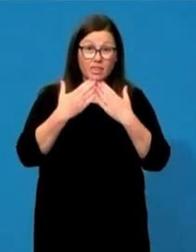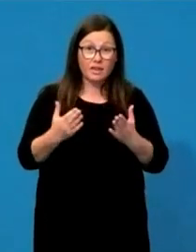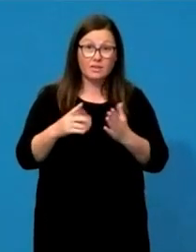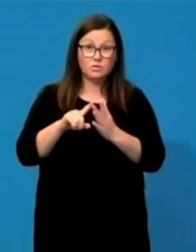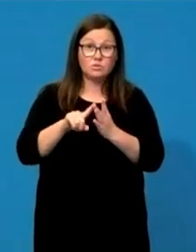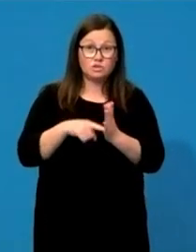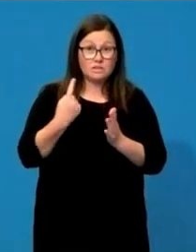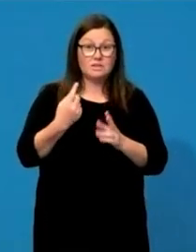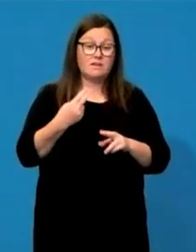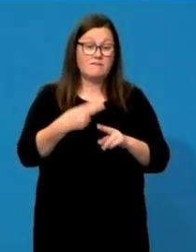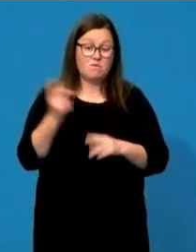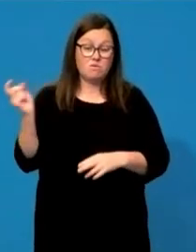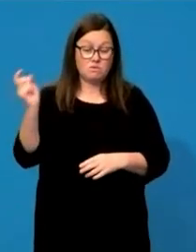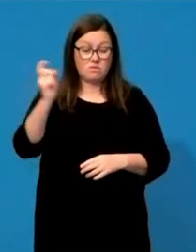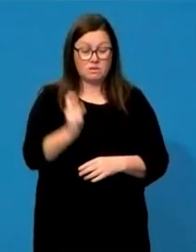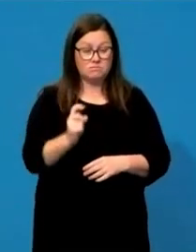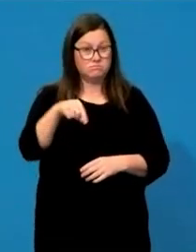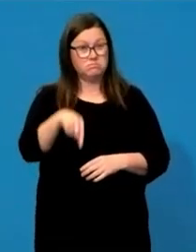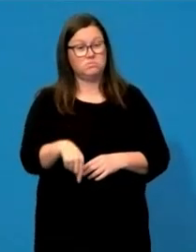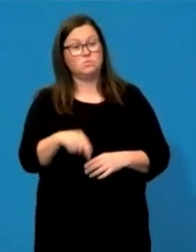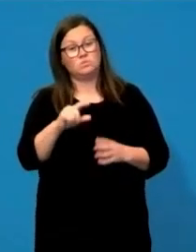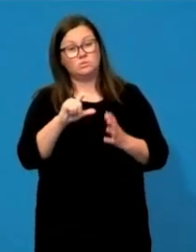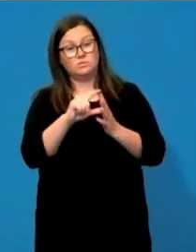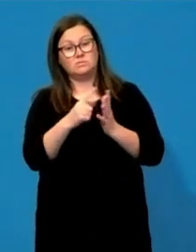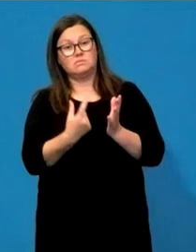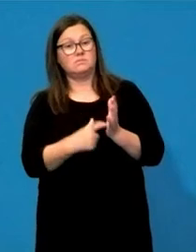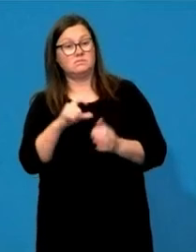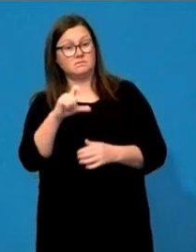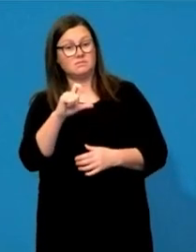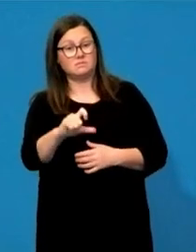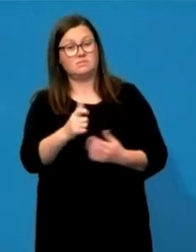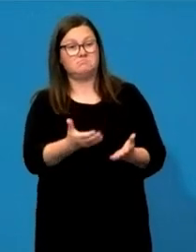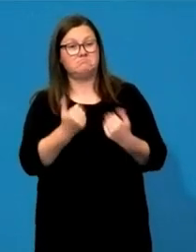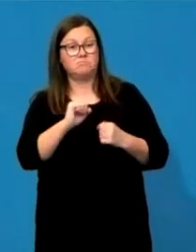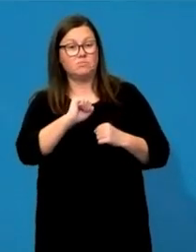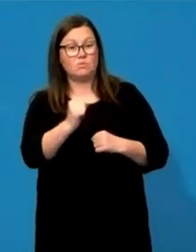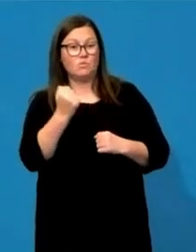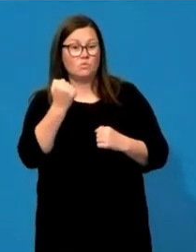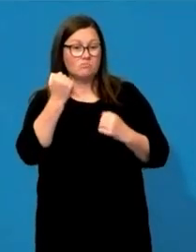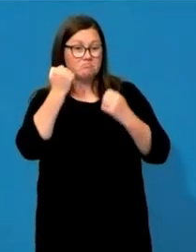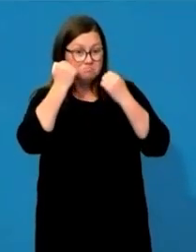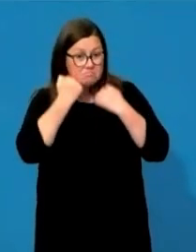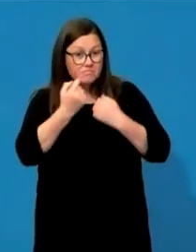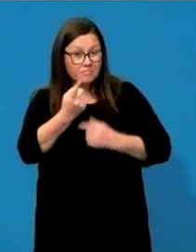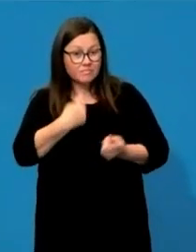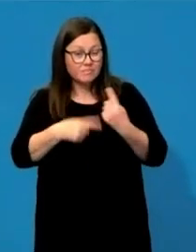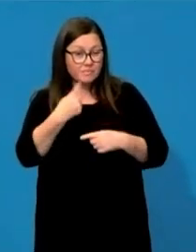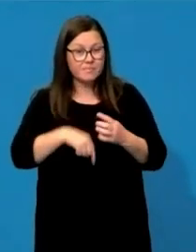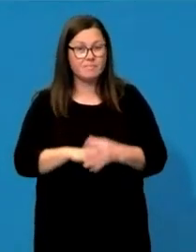Commission, and I know that you have had a previous engagement with the Royal Commission through a video recording.